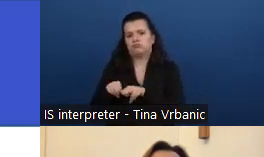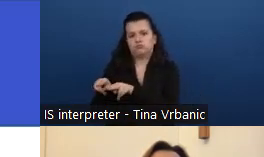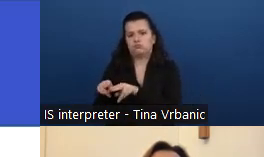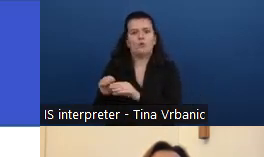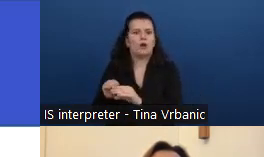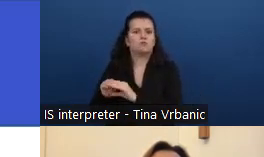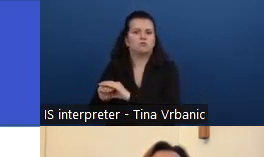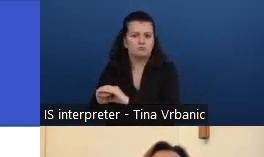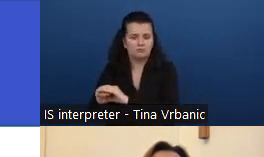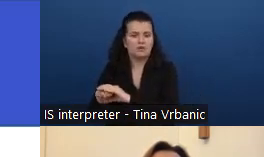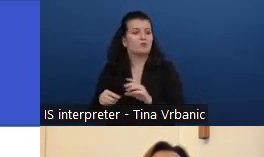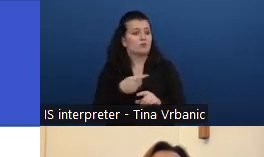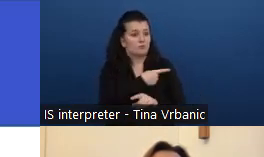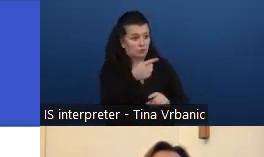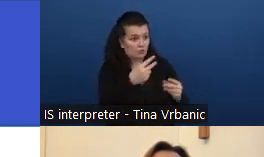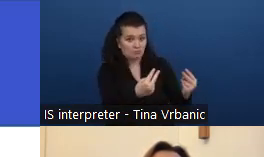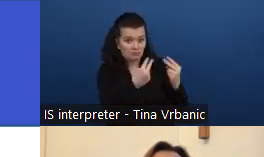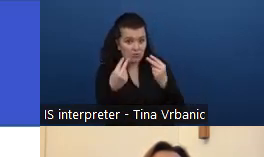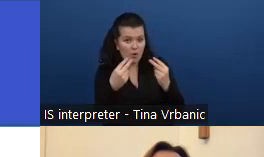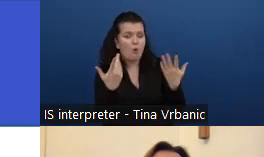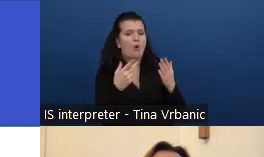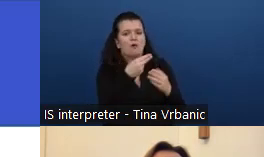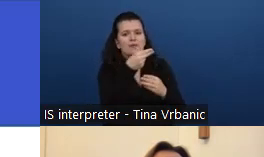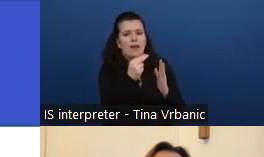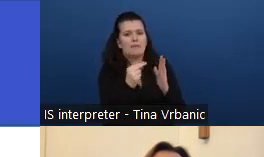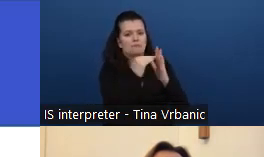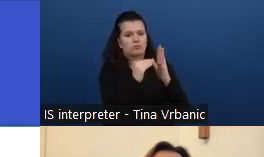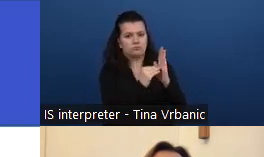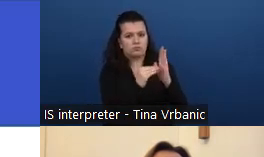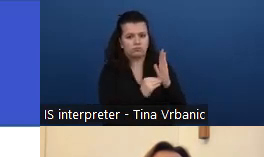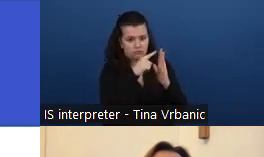Now I would like to turn today's program over to our moderator, Susanna Laurin.